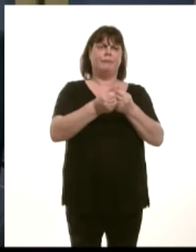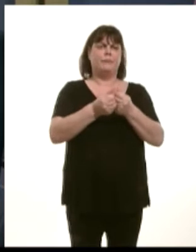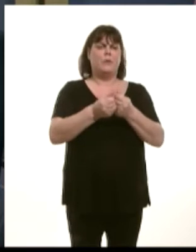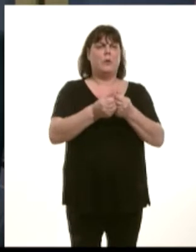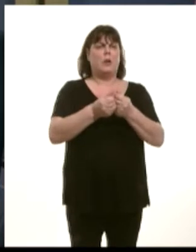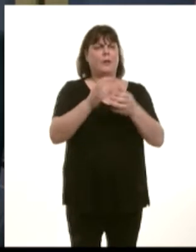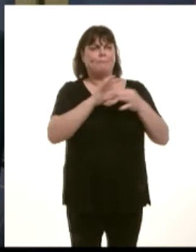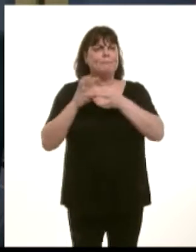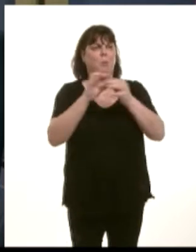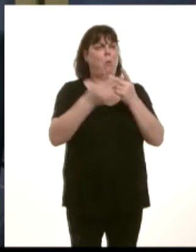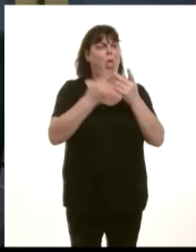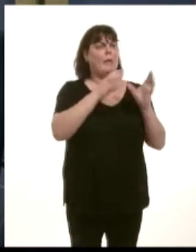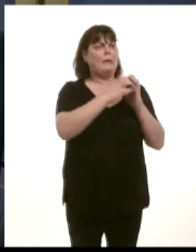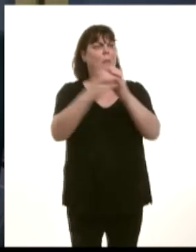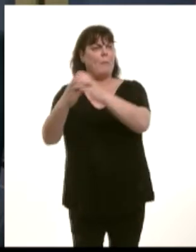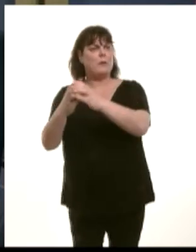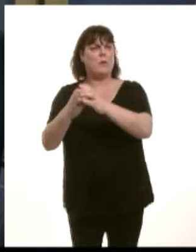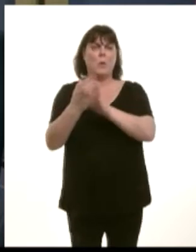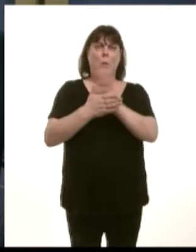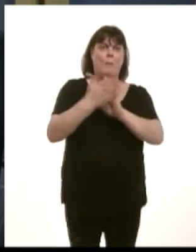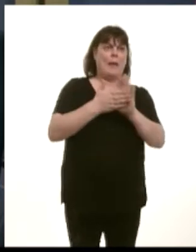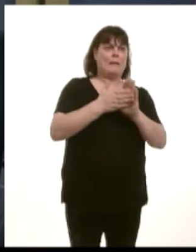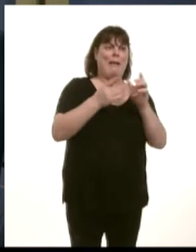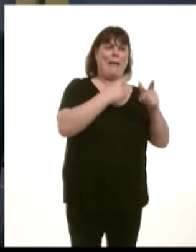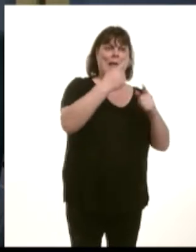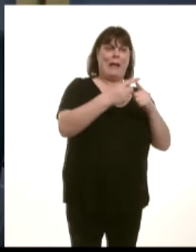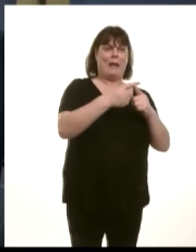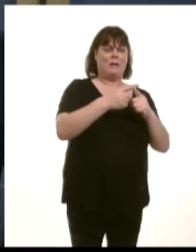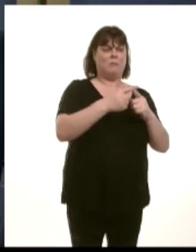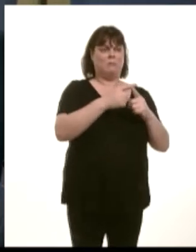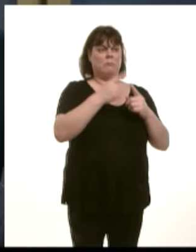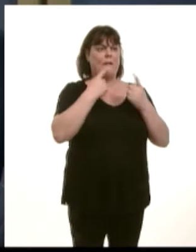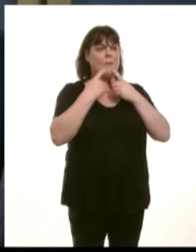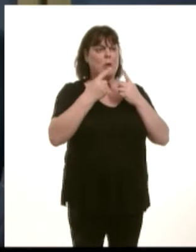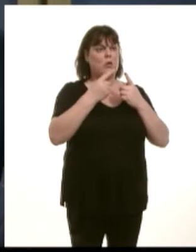With A&E performances and data being very much in the spotlight, across the UK, what